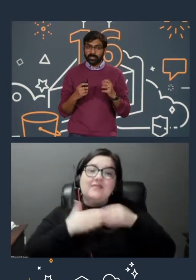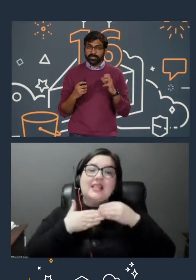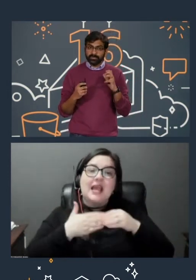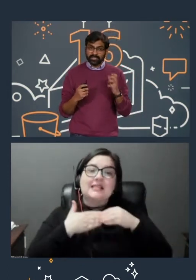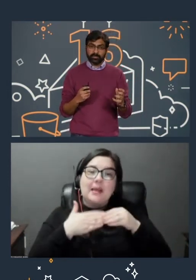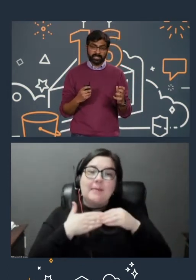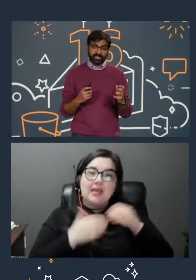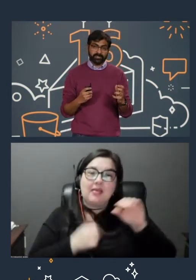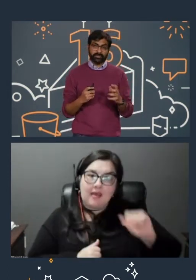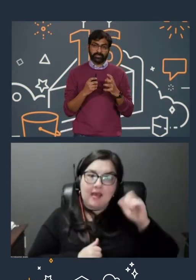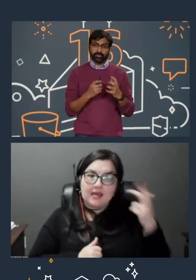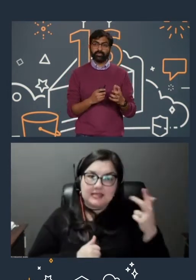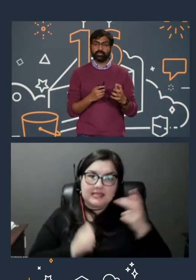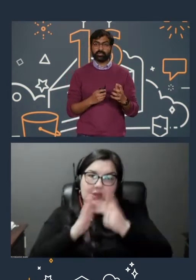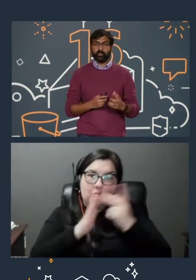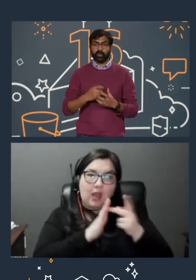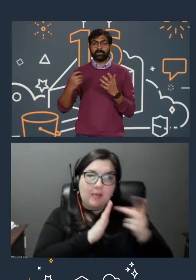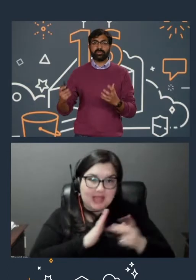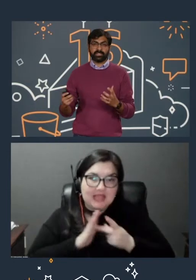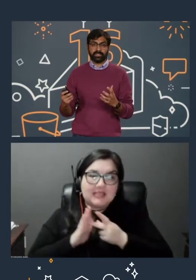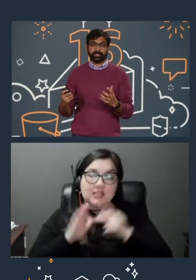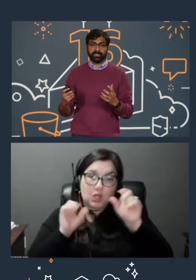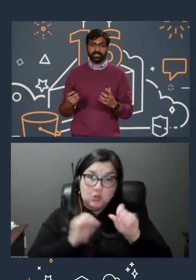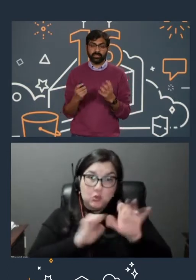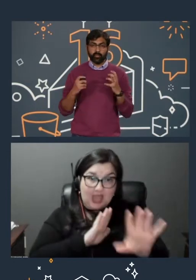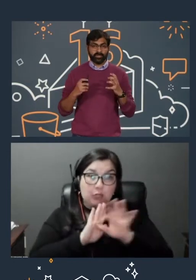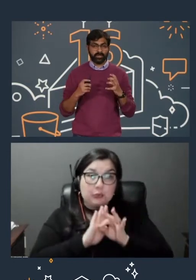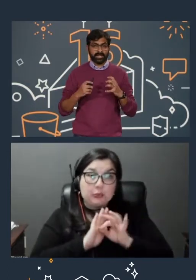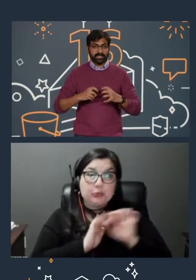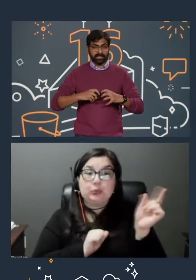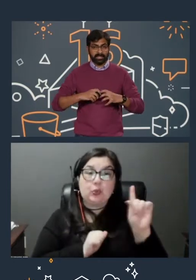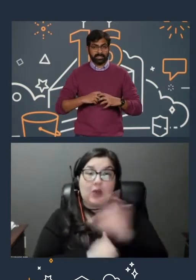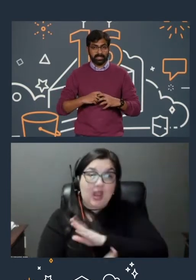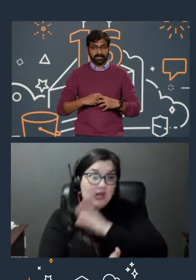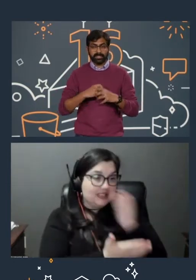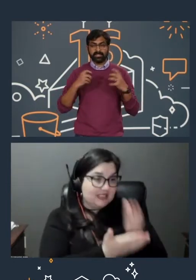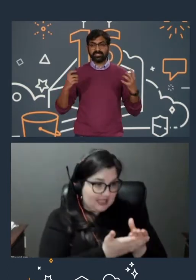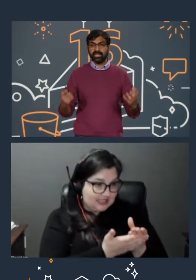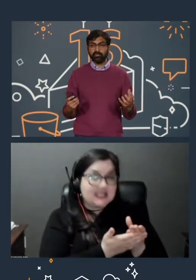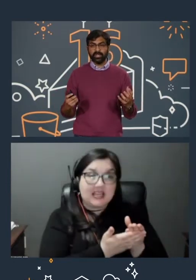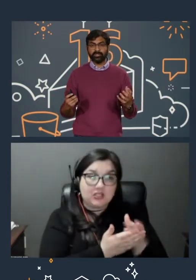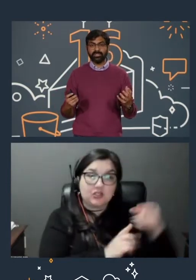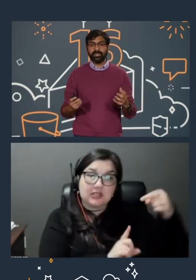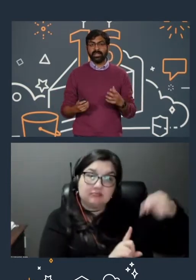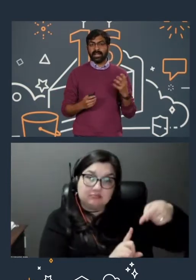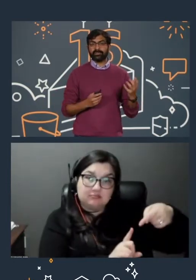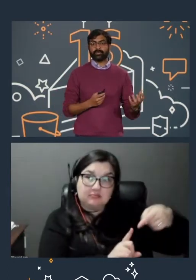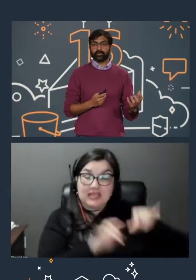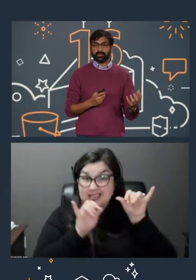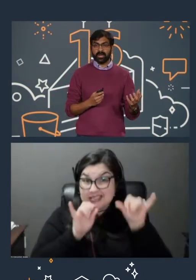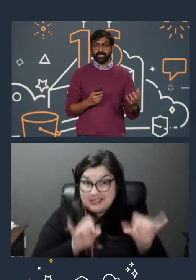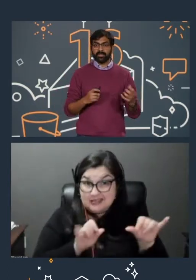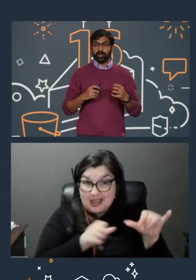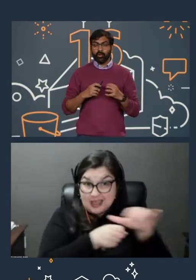you have the flexibility to choose where your destination is, whether it is in the same region as your source bucket